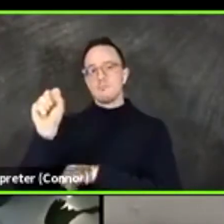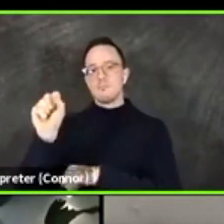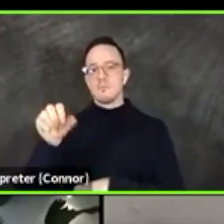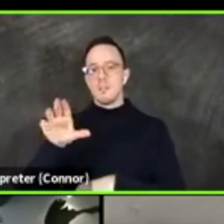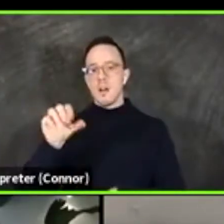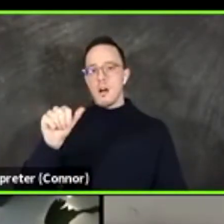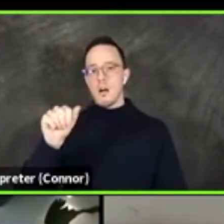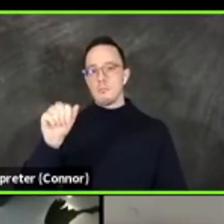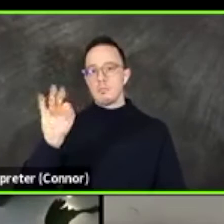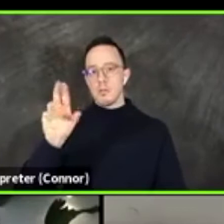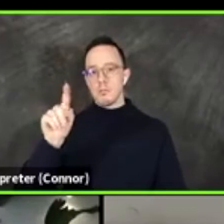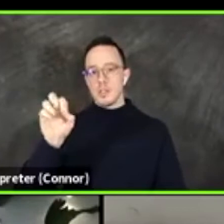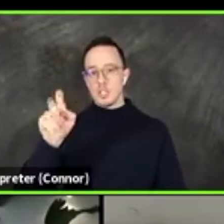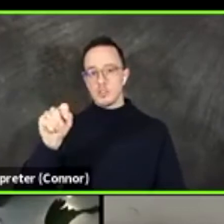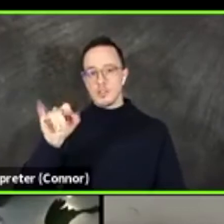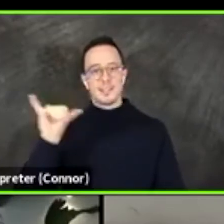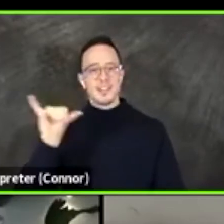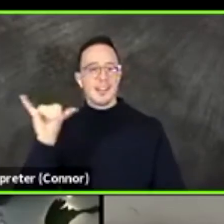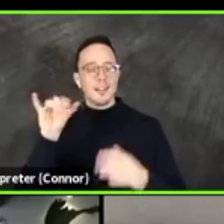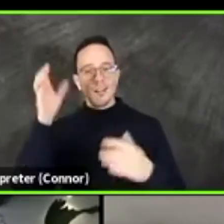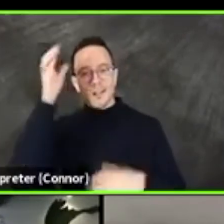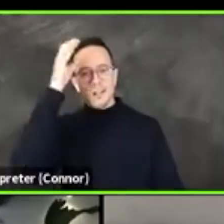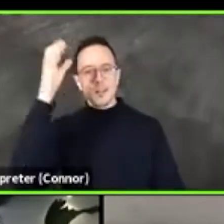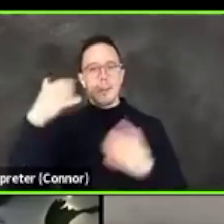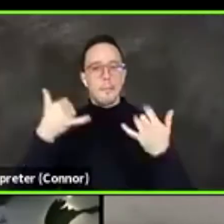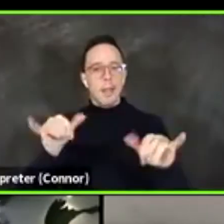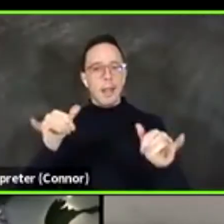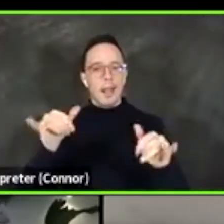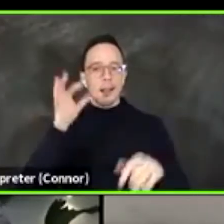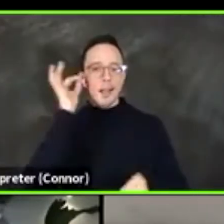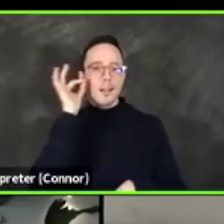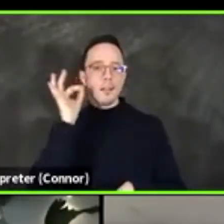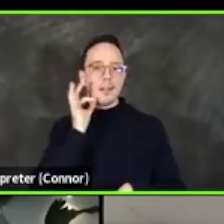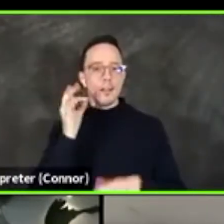OF PLAYING INDIAN, OF WANTING TO BECOME INDIAN, WANTING